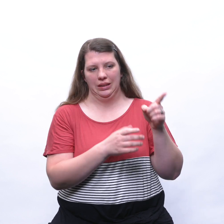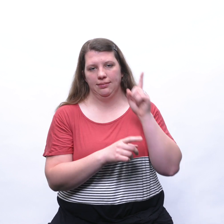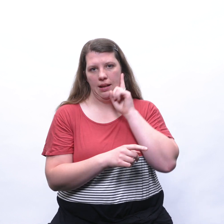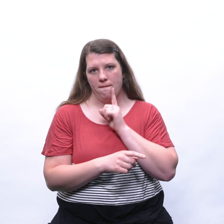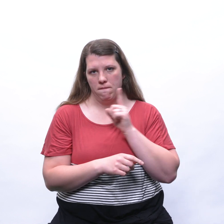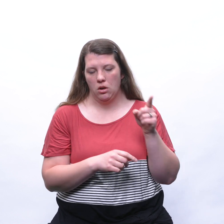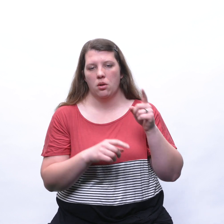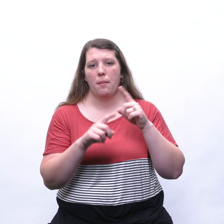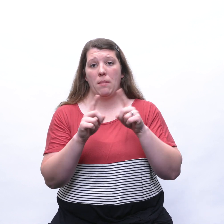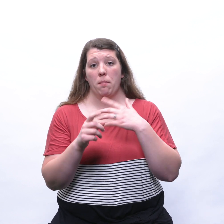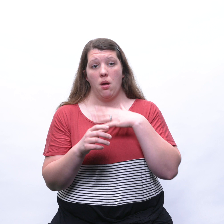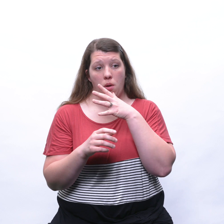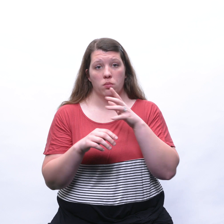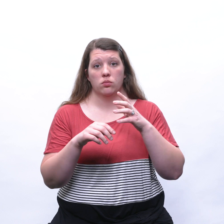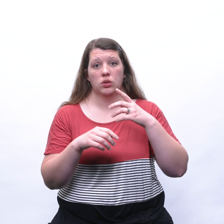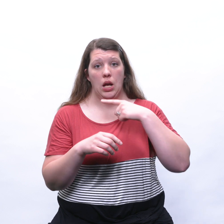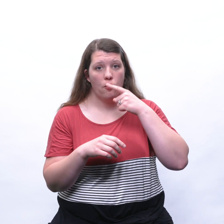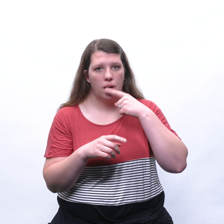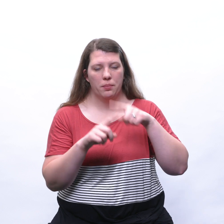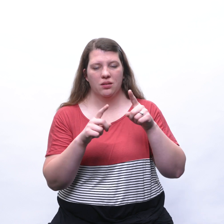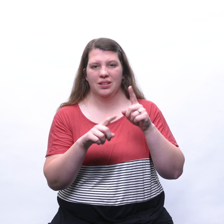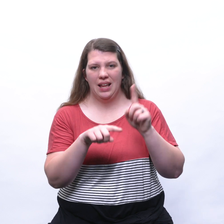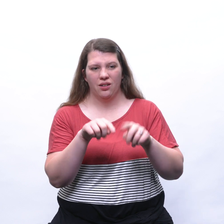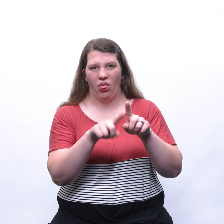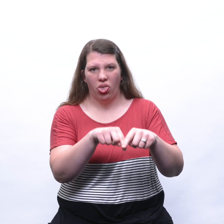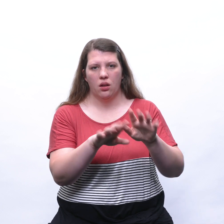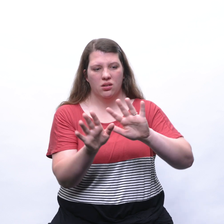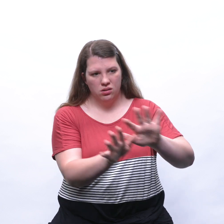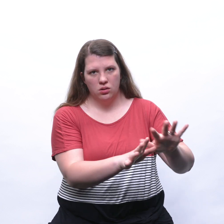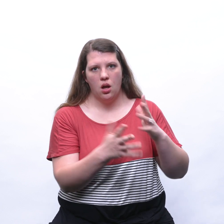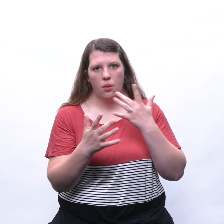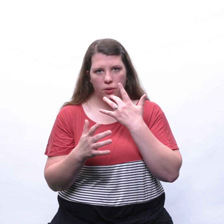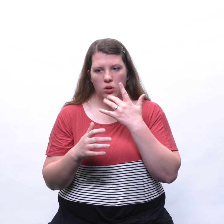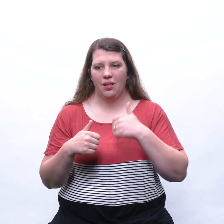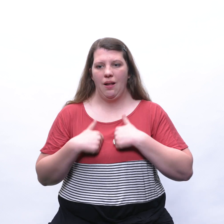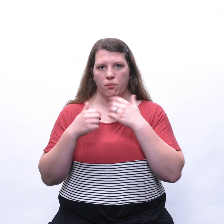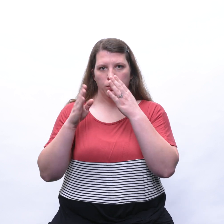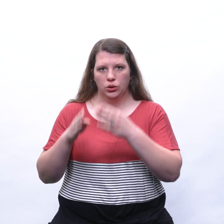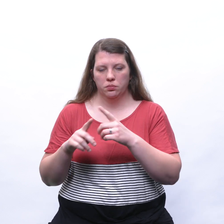I could not rely on my husband for communication. My mom is hearing, but I couldn't rely on her either.